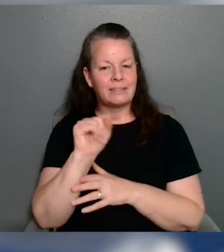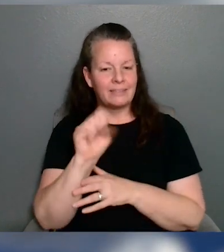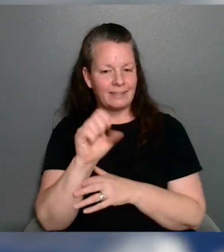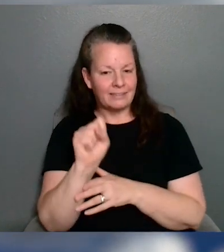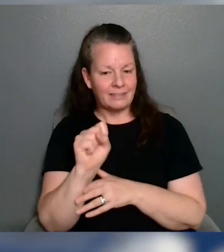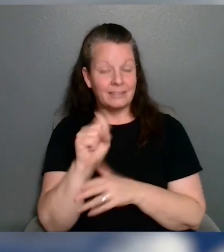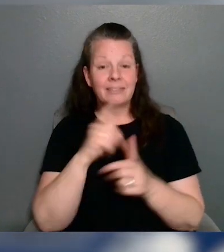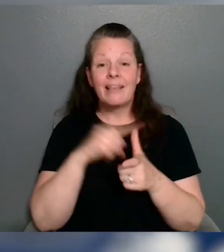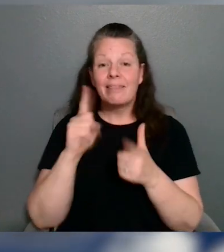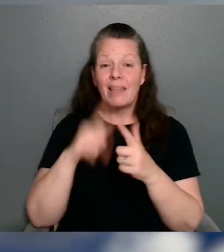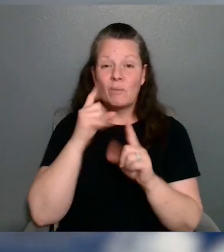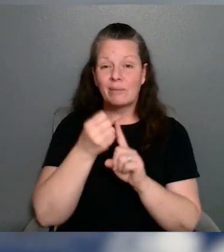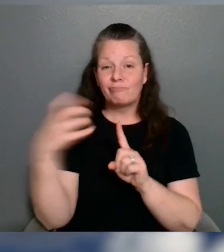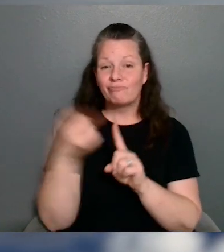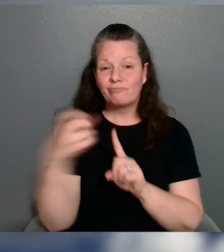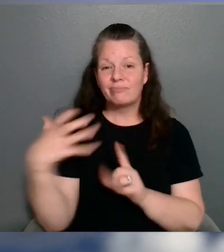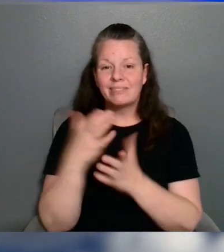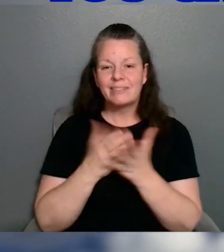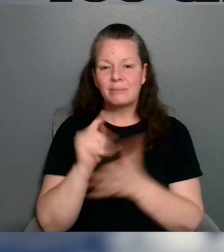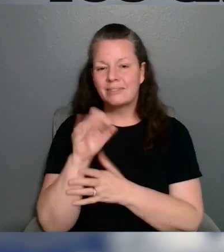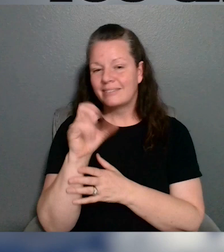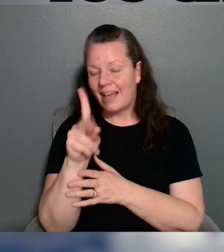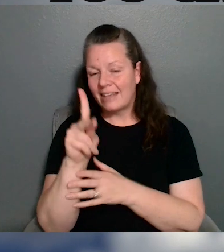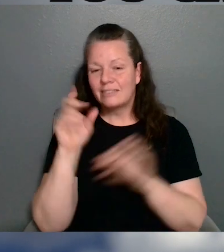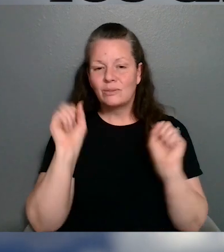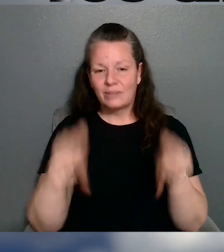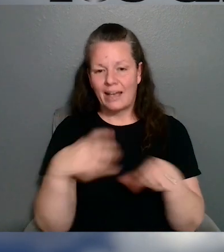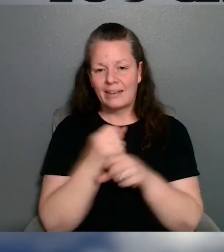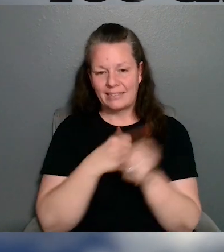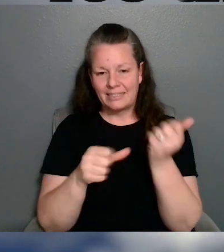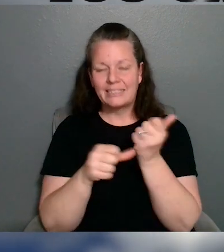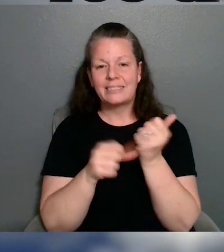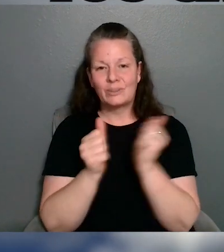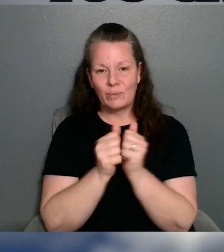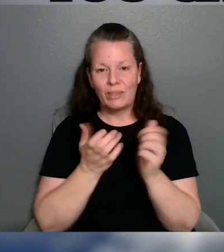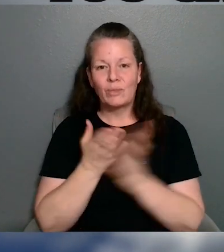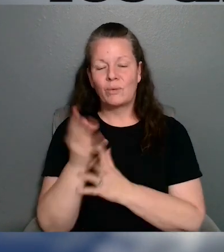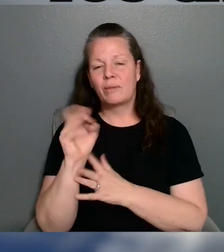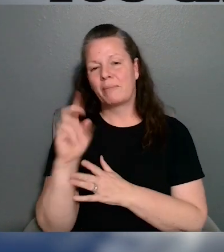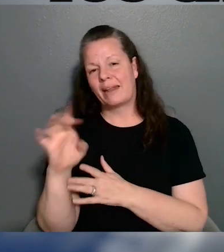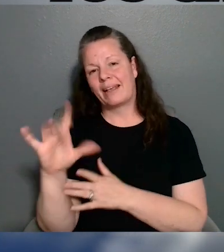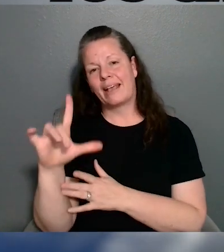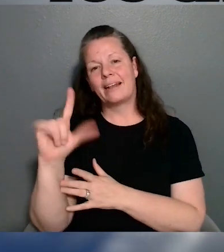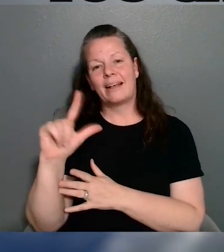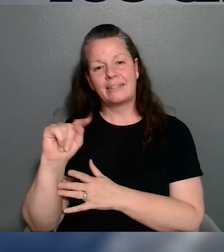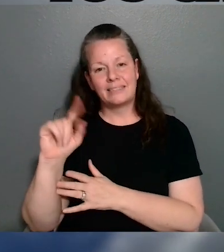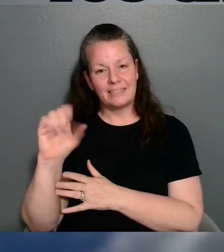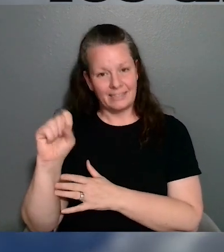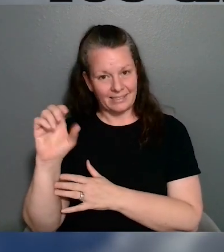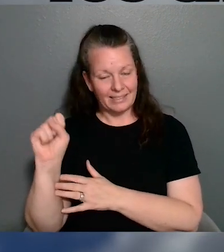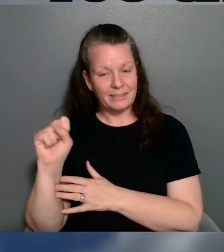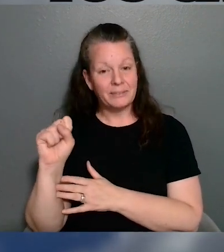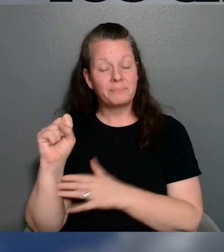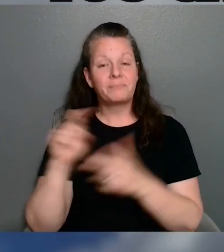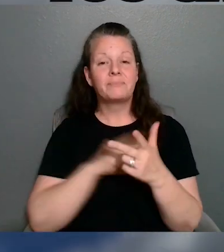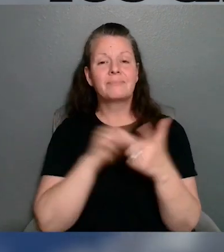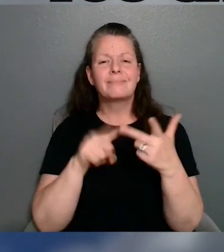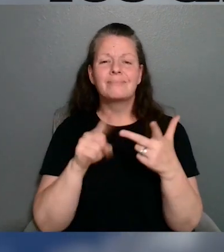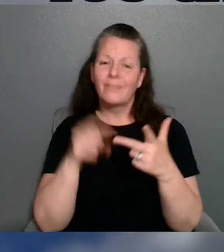Then we'll tell you a little bit more about some of the tasks you can get assistance with through the Medicaid Long-Term Services and Support System.